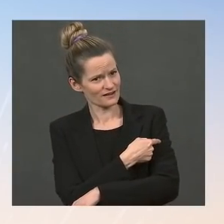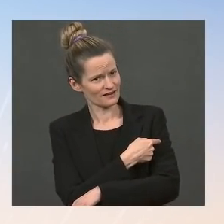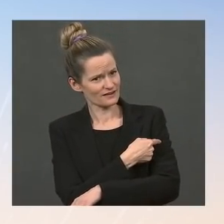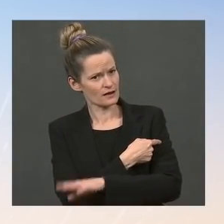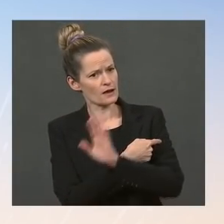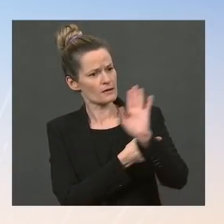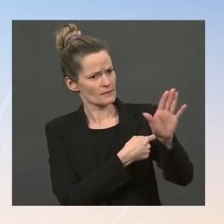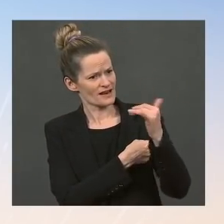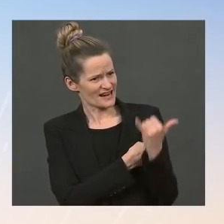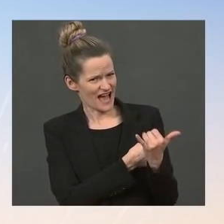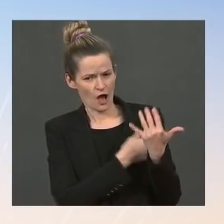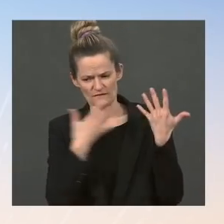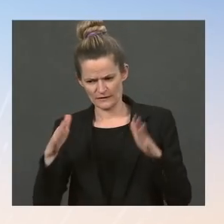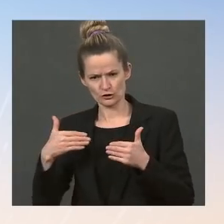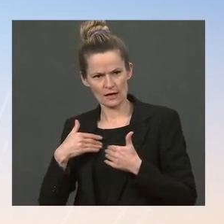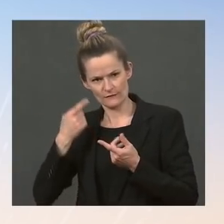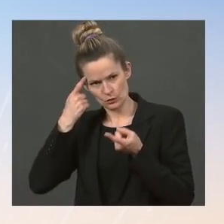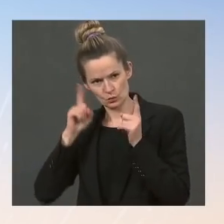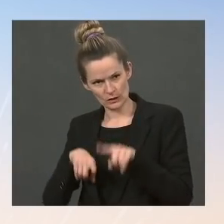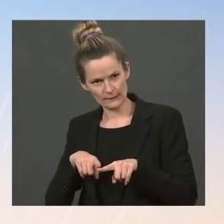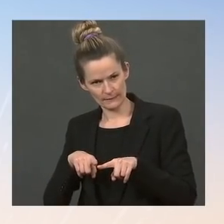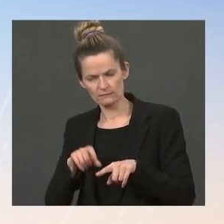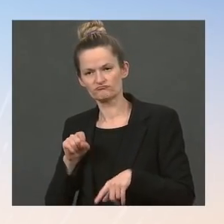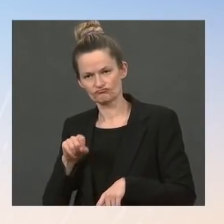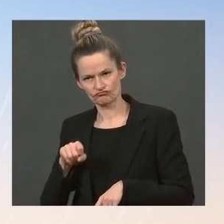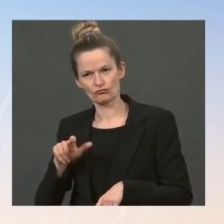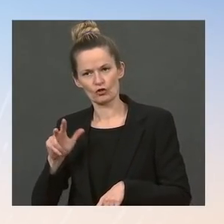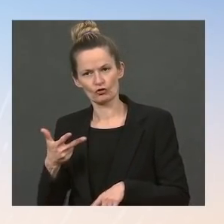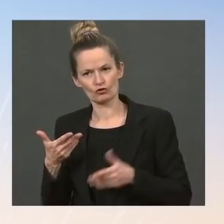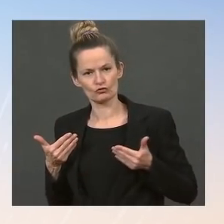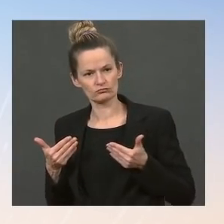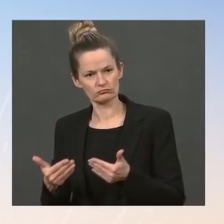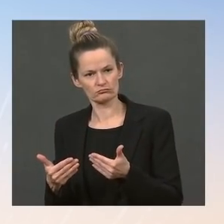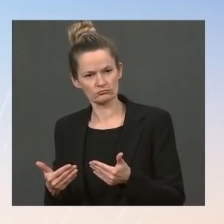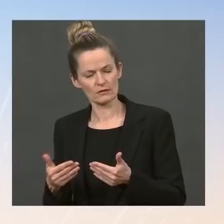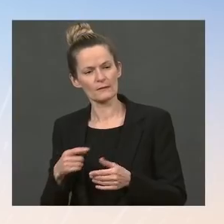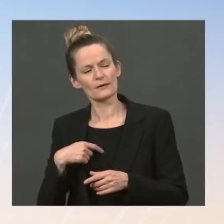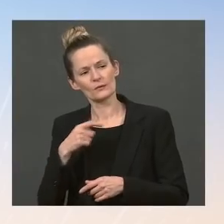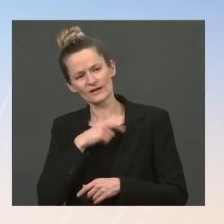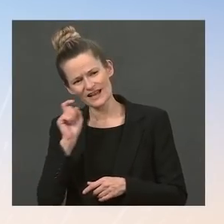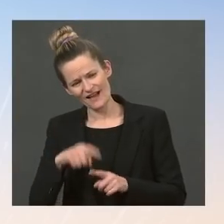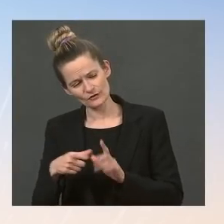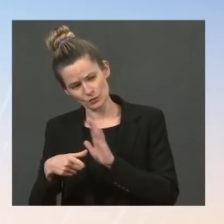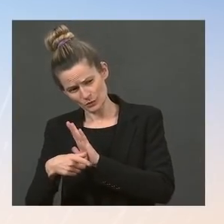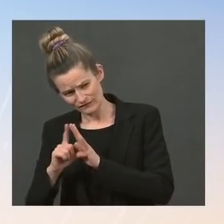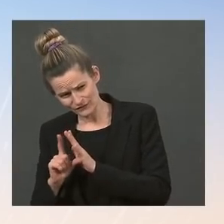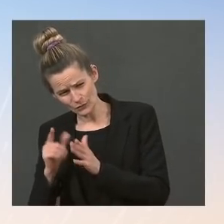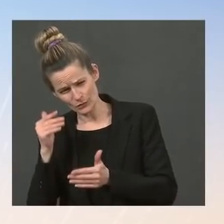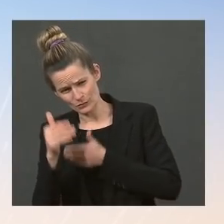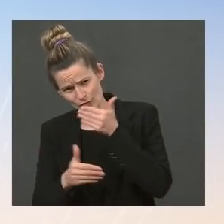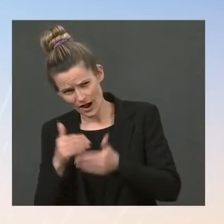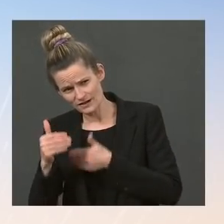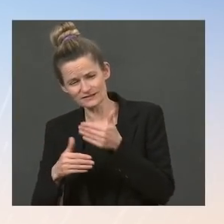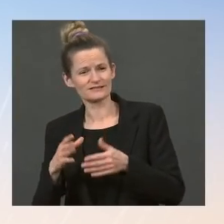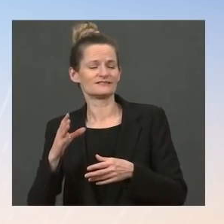that they have made publicly. But we believe the American people are smart and they're paying attention, and they would want to know